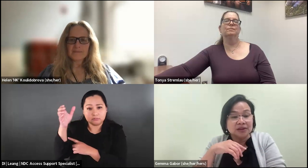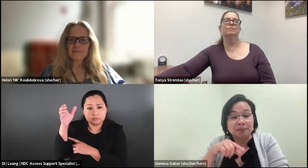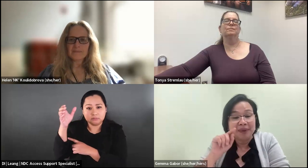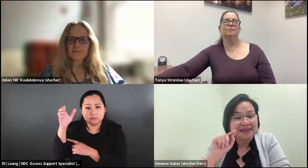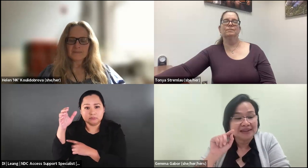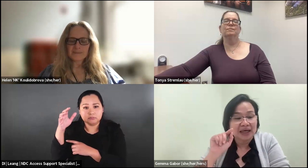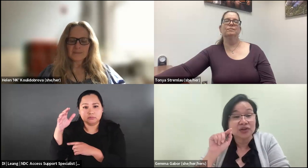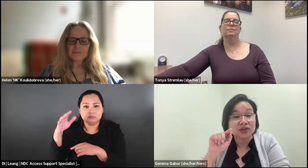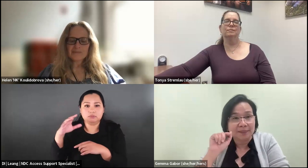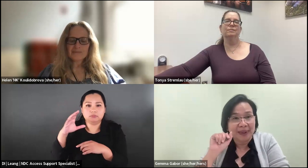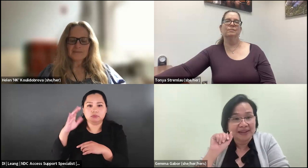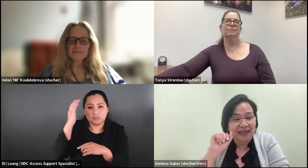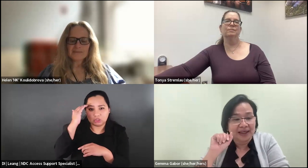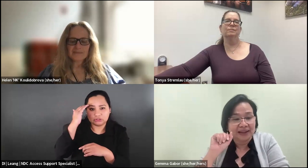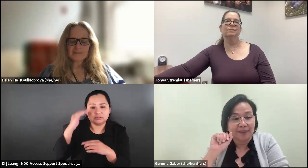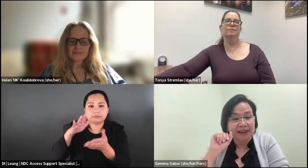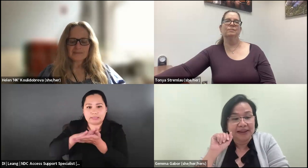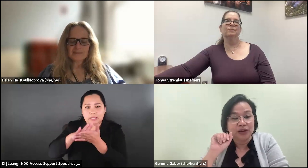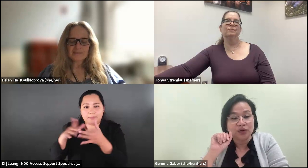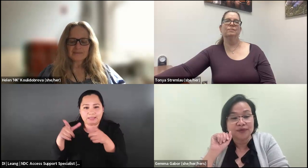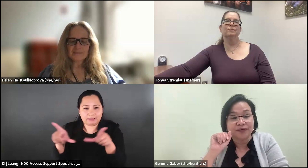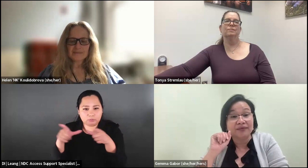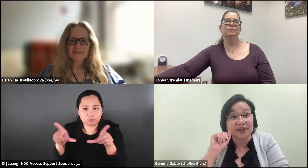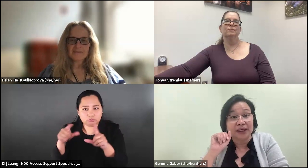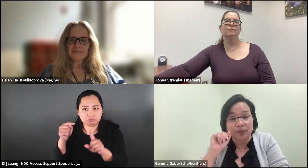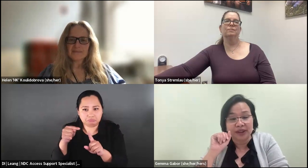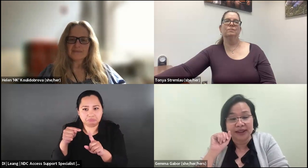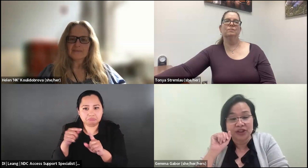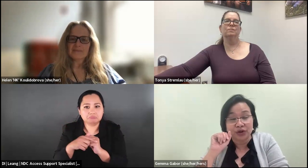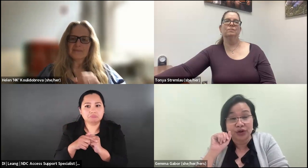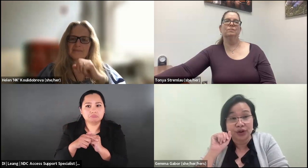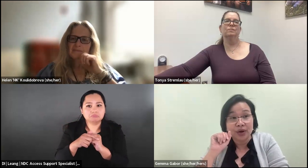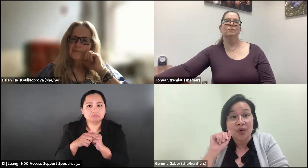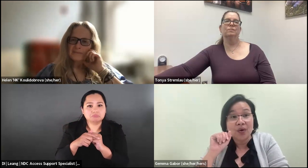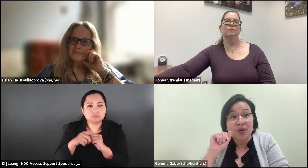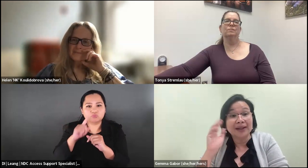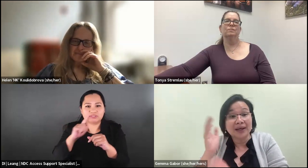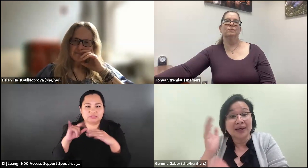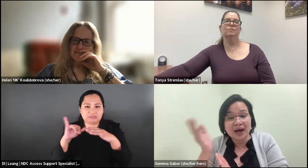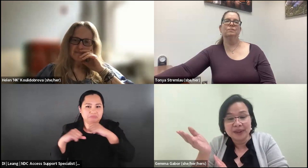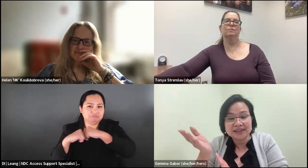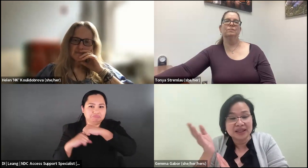So BICS is actually the baseline ability used for everyday communication, while CALP